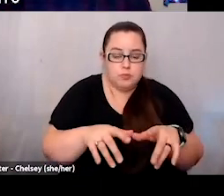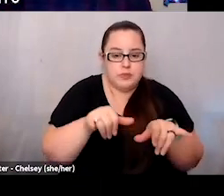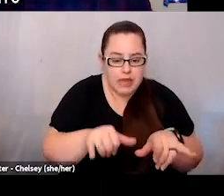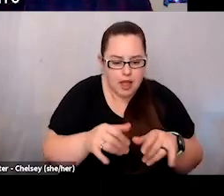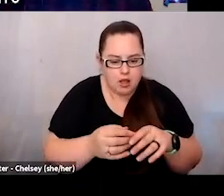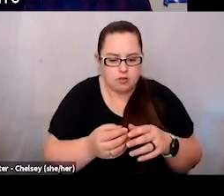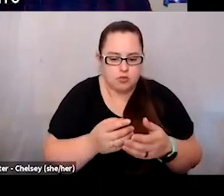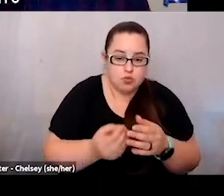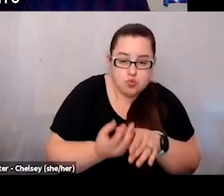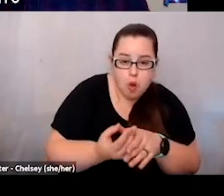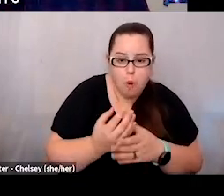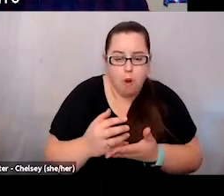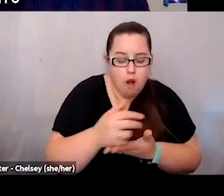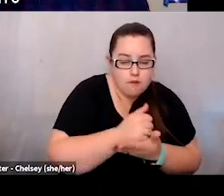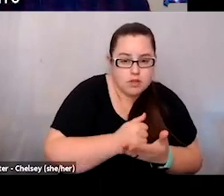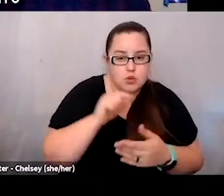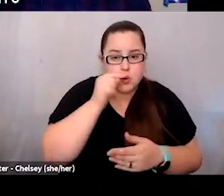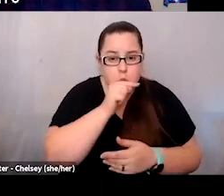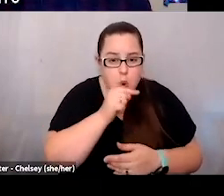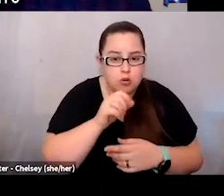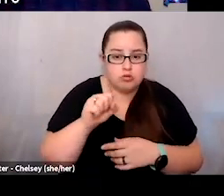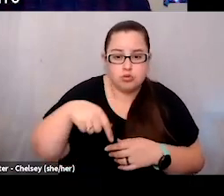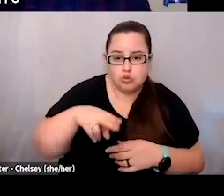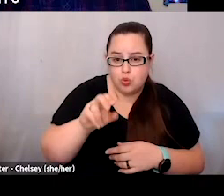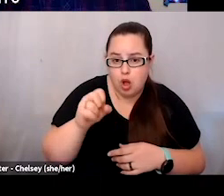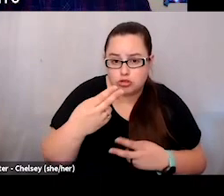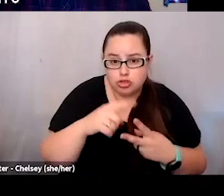harvesting corn, squash and beans, and so many different other foods that I'll mention